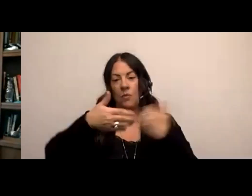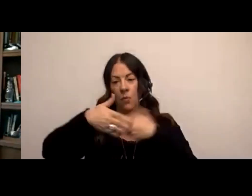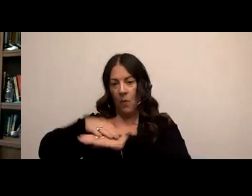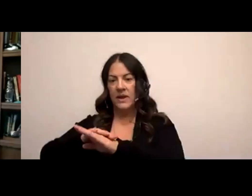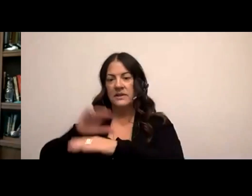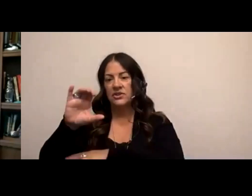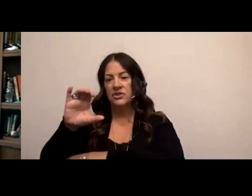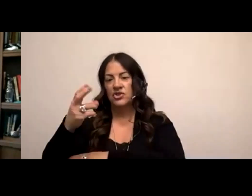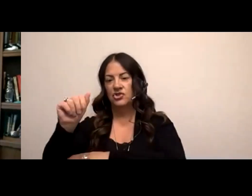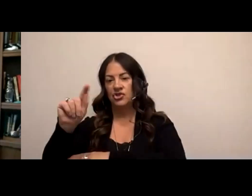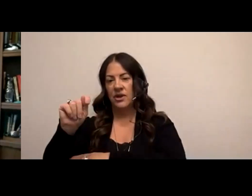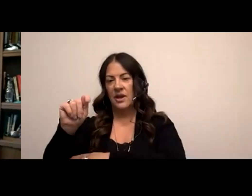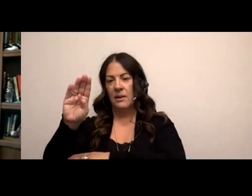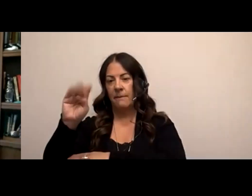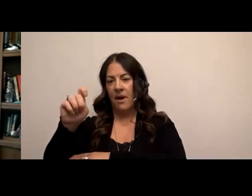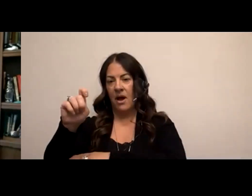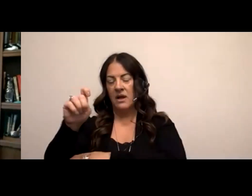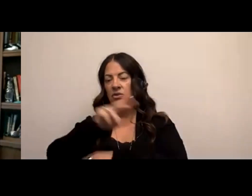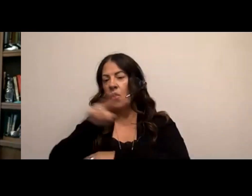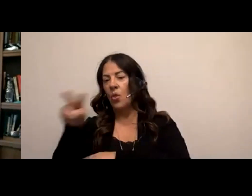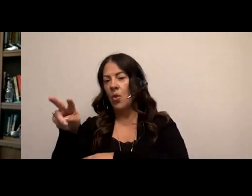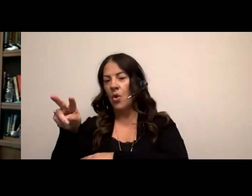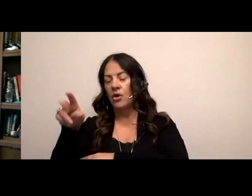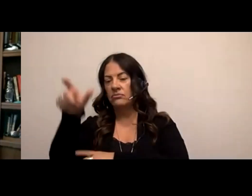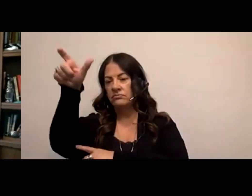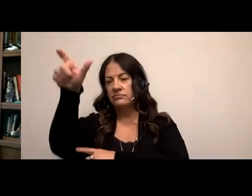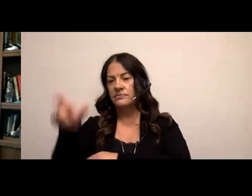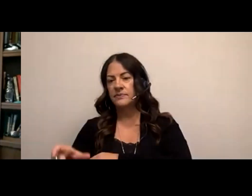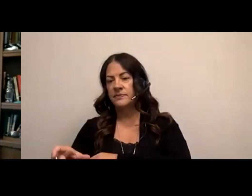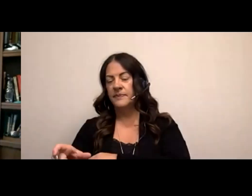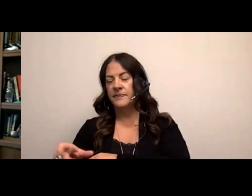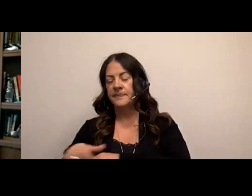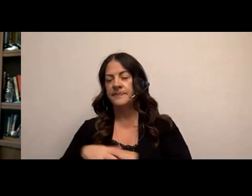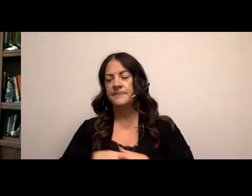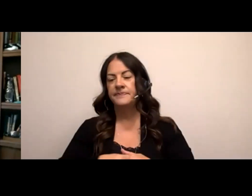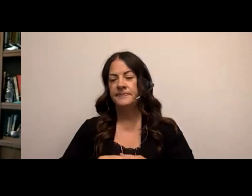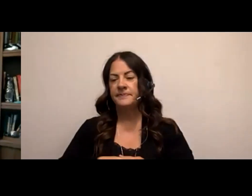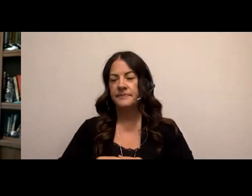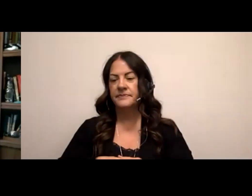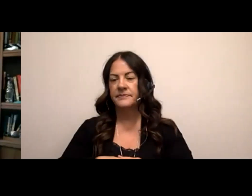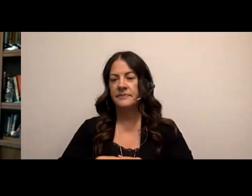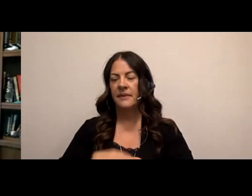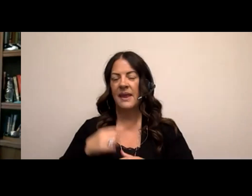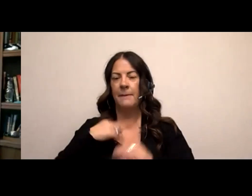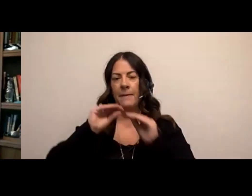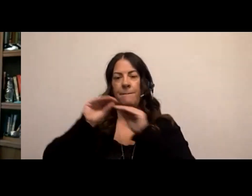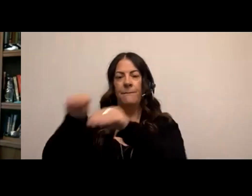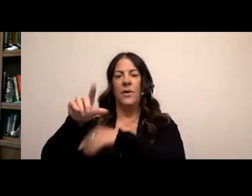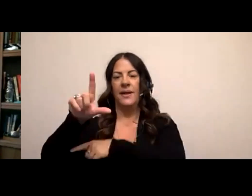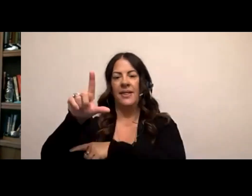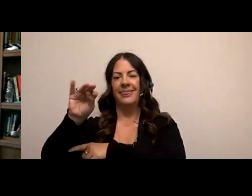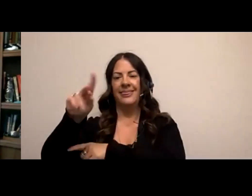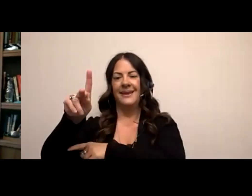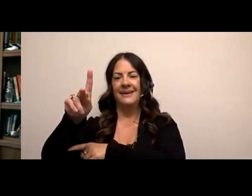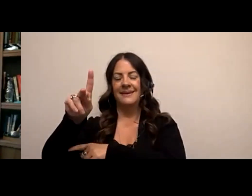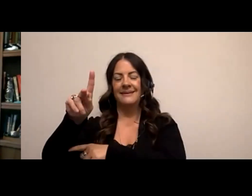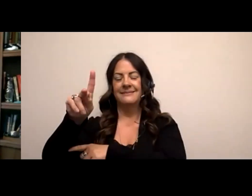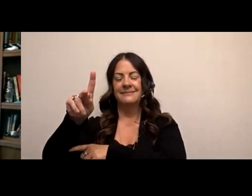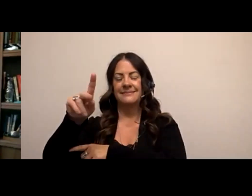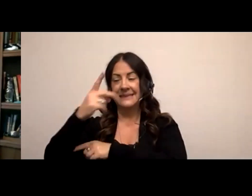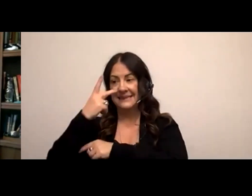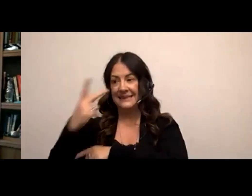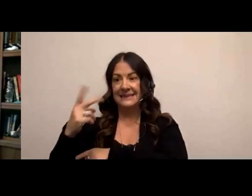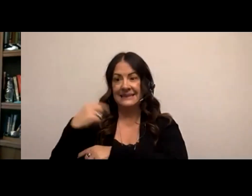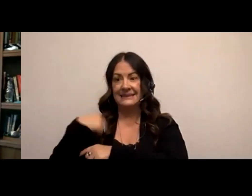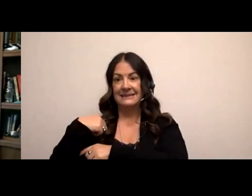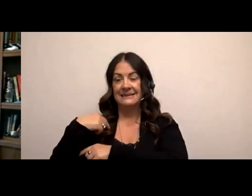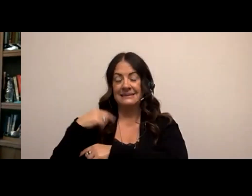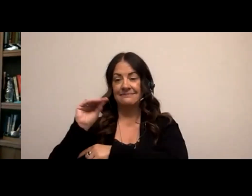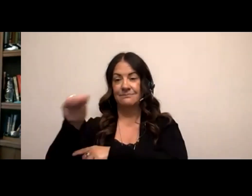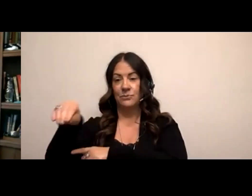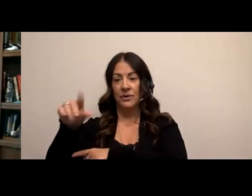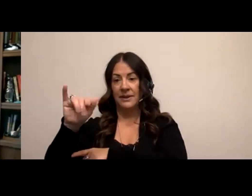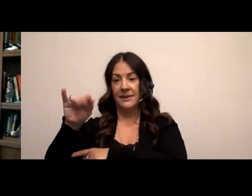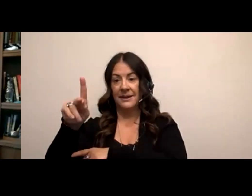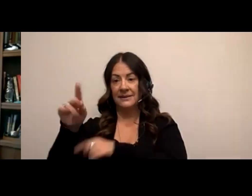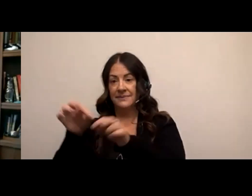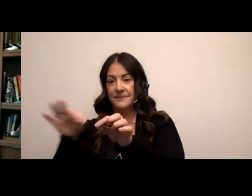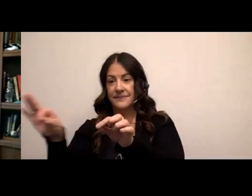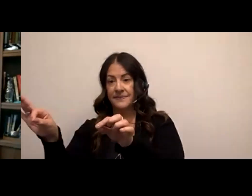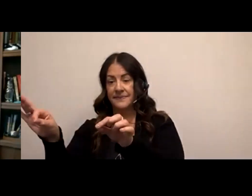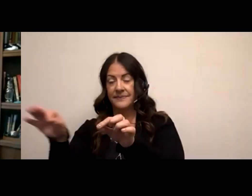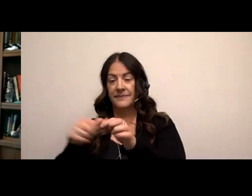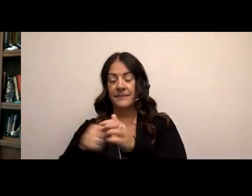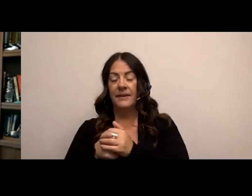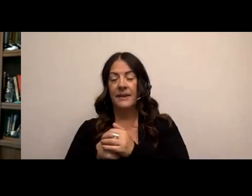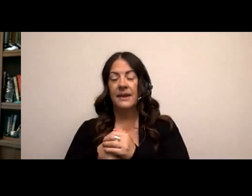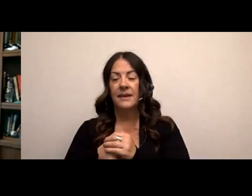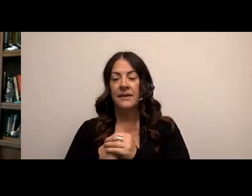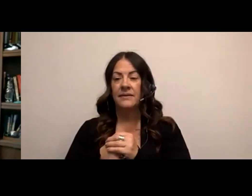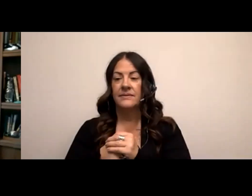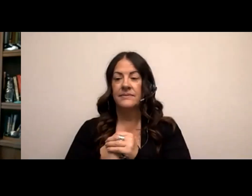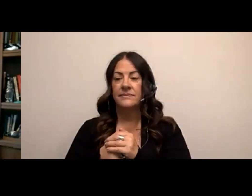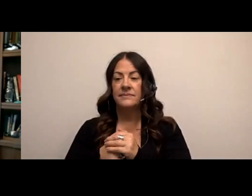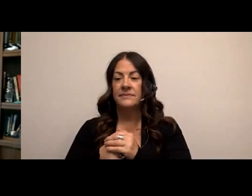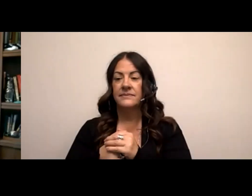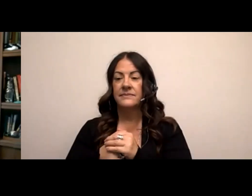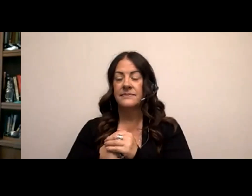IF YOU CAN LOOK OVER ON THE CHAT BOX I'M GOING TO PUT A LINK THERE. AND IF YOU COULD GO TO